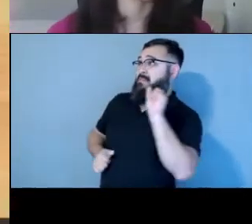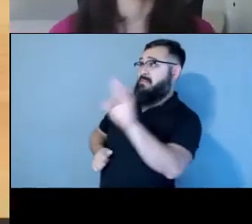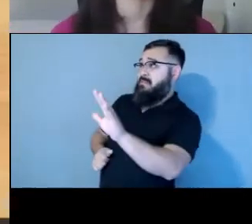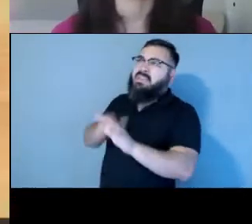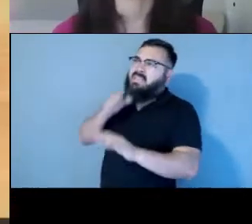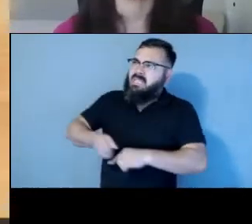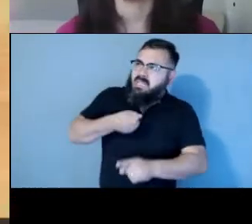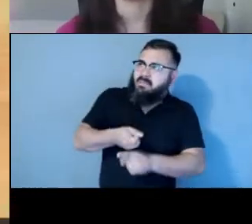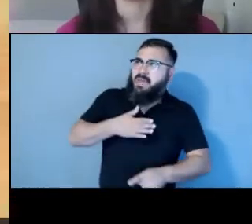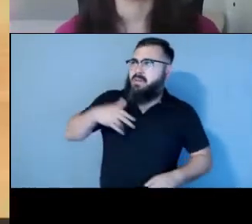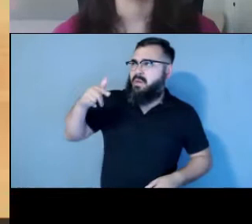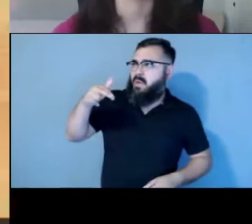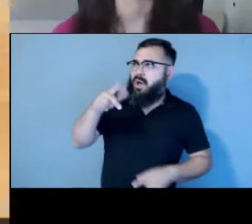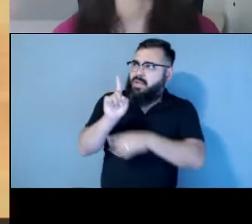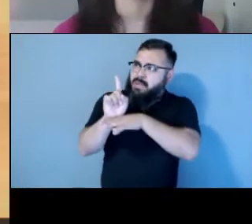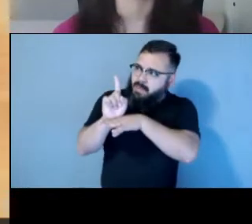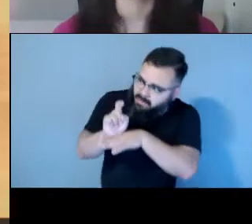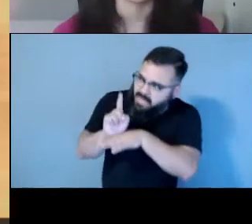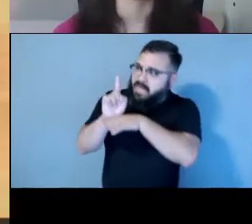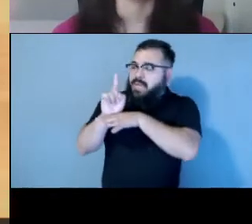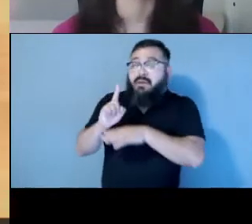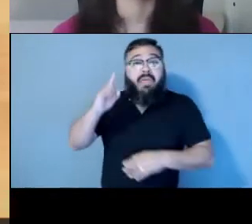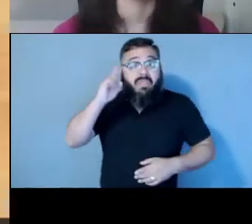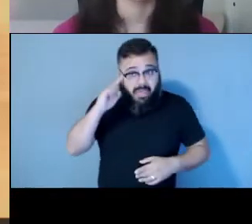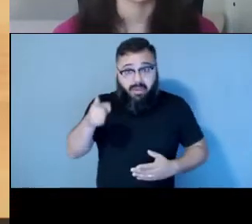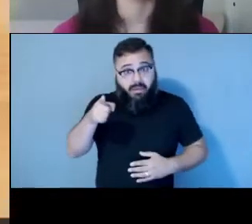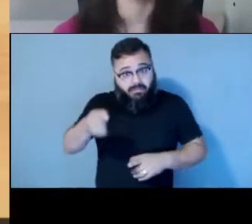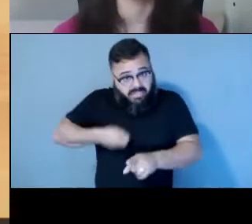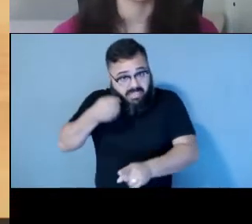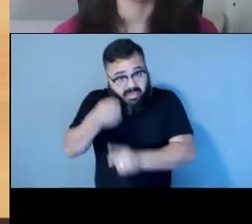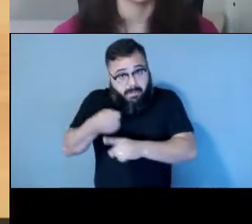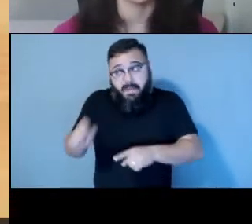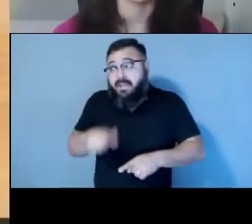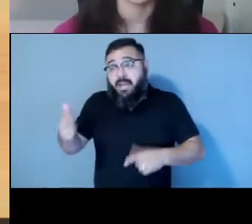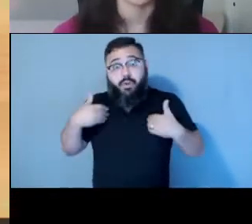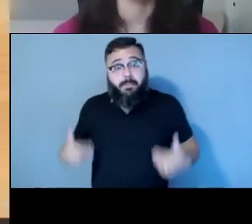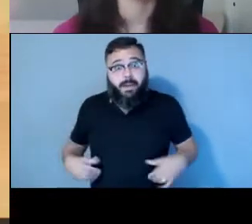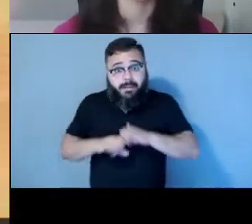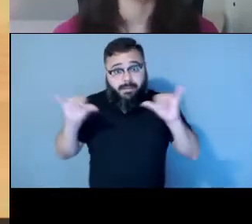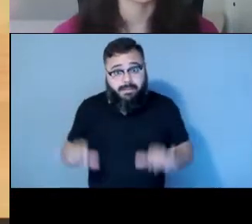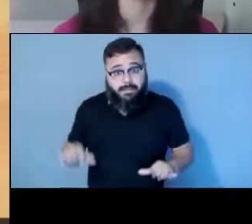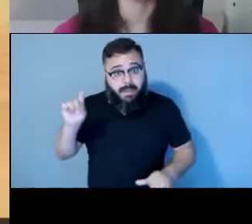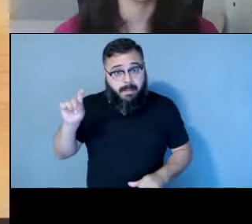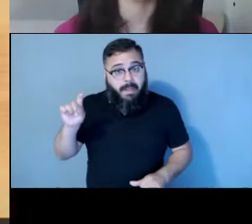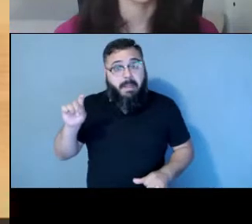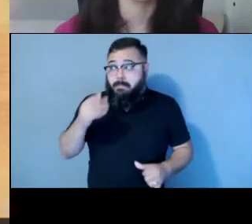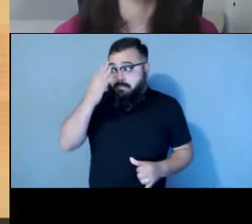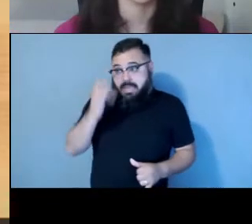or this doesn't affect my bending, think about, does it affect some other bodily system in a major way because that's how you could get the coverage